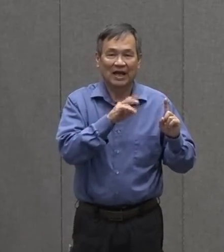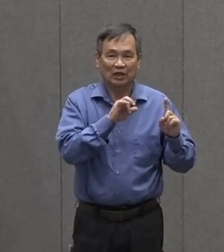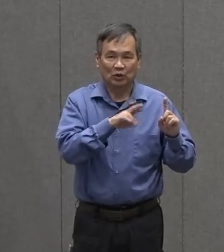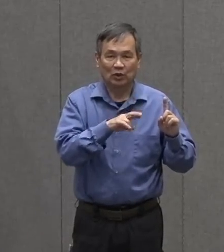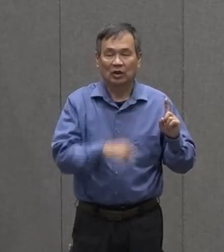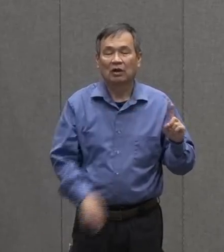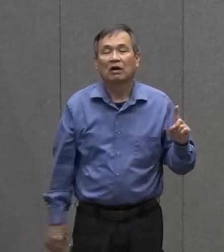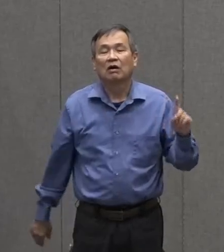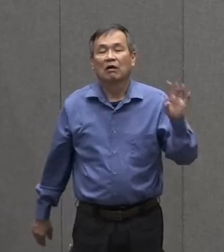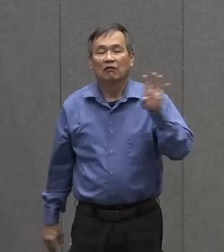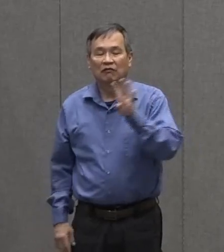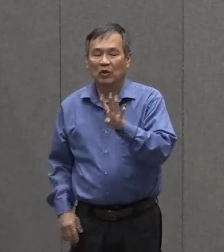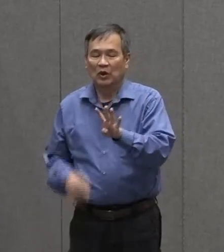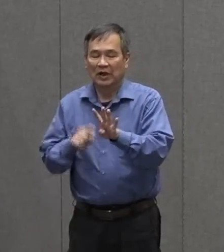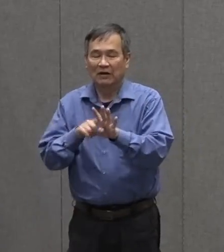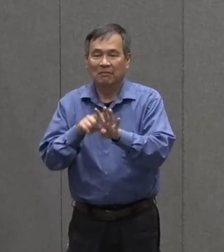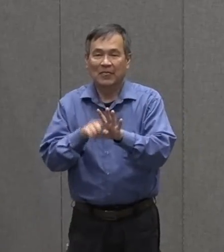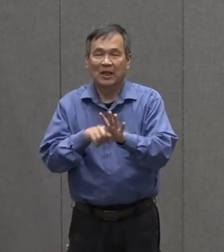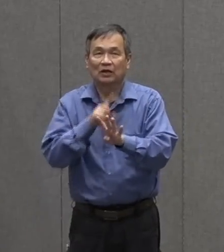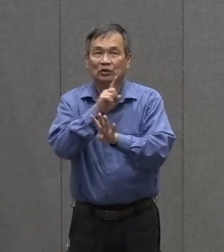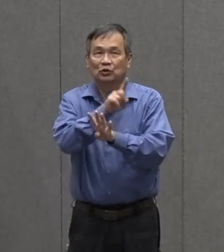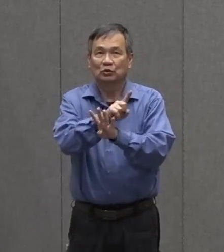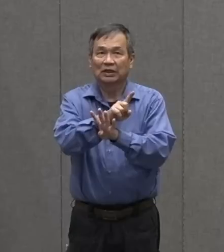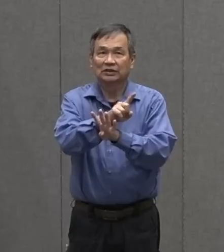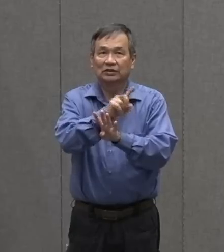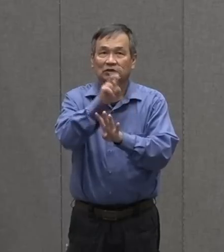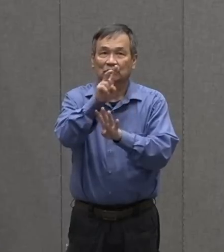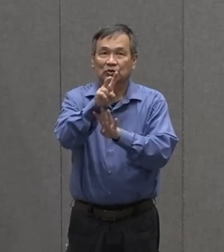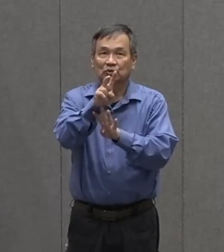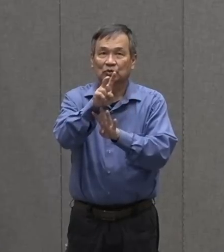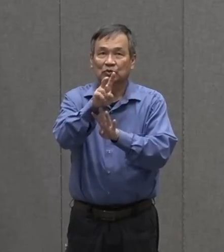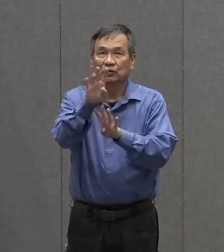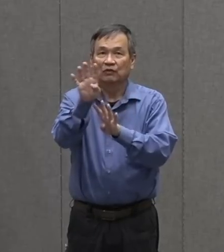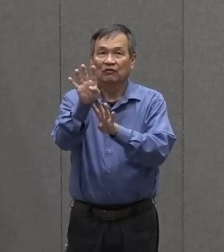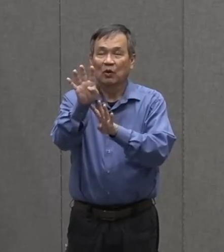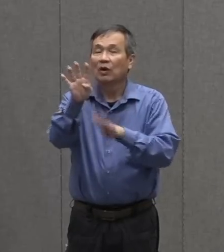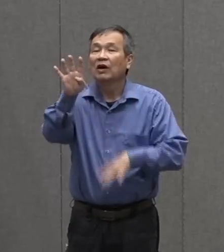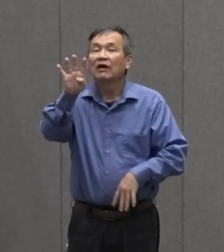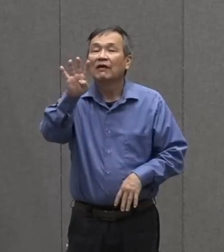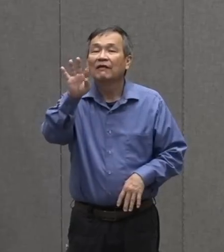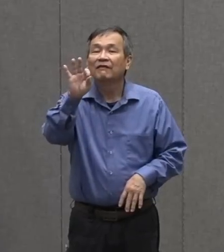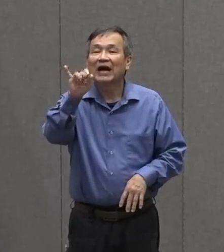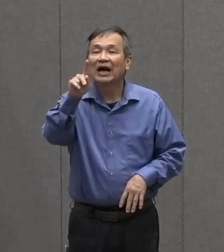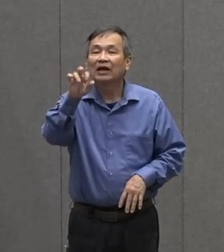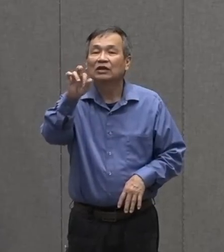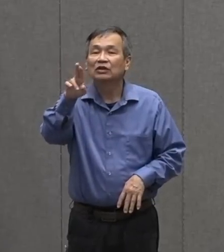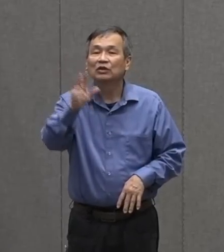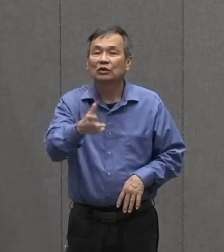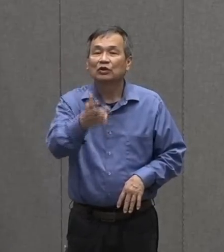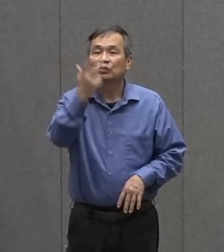Four has one, two and four as our factors, so there's three ways to get there.